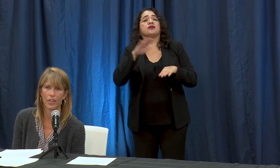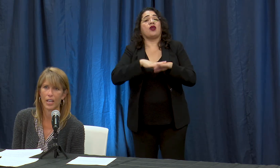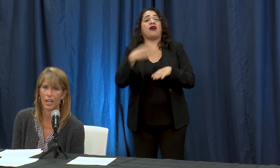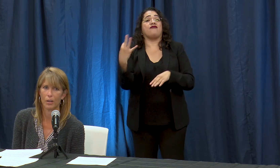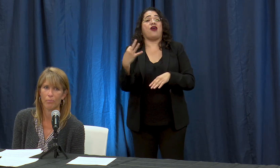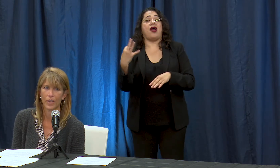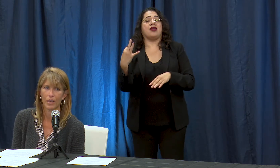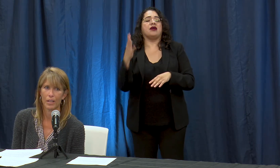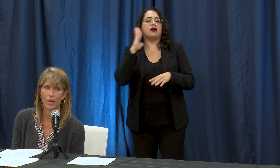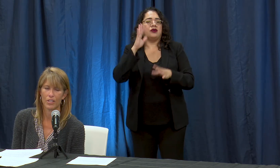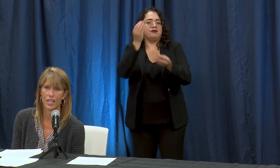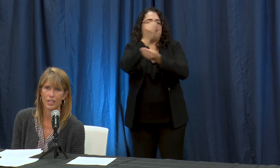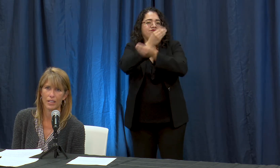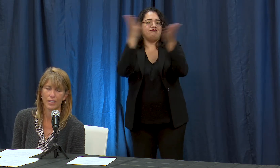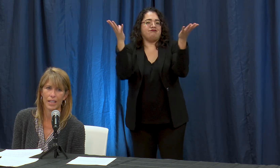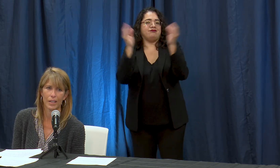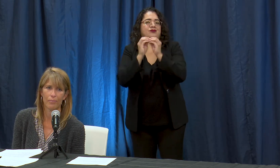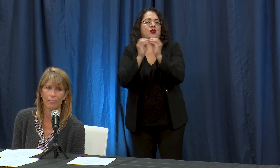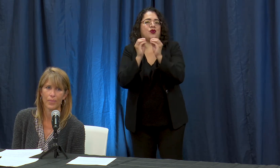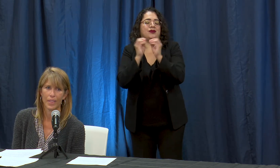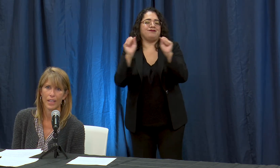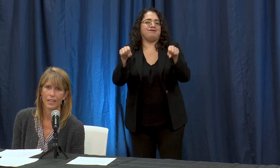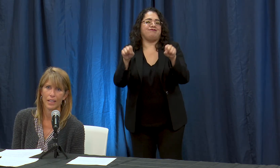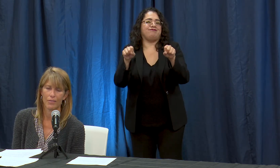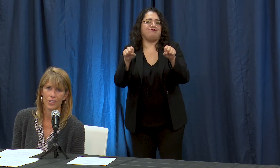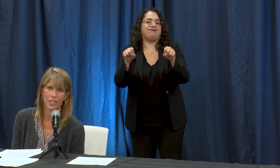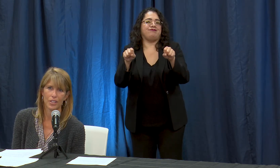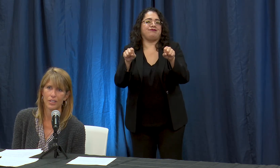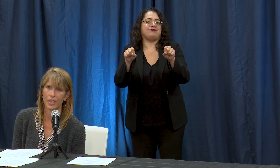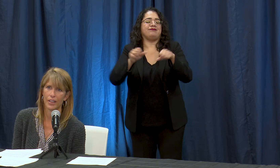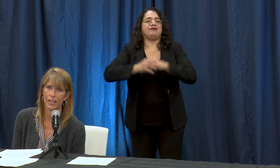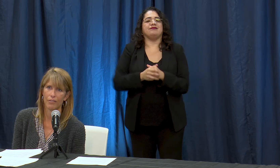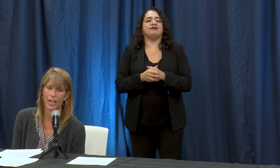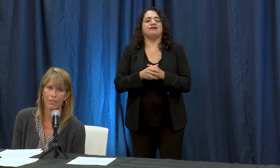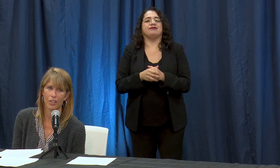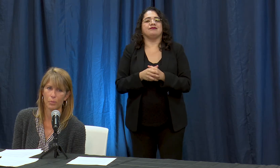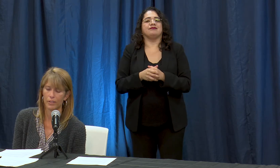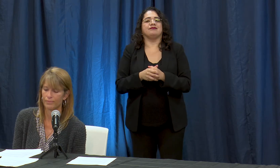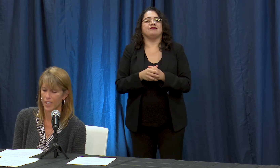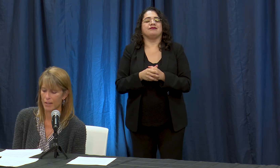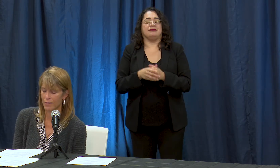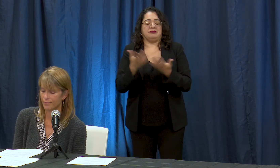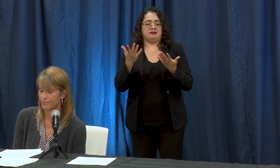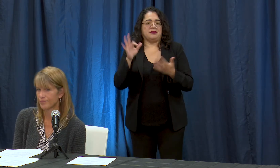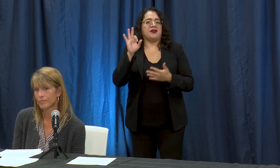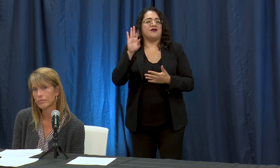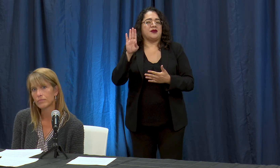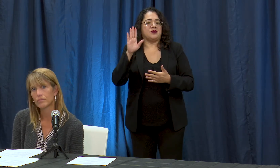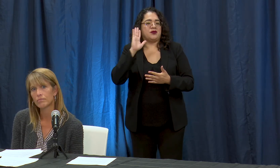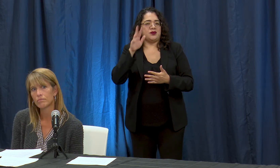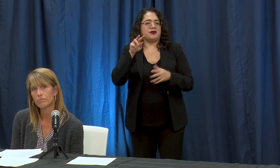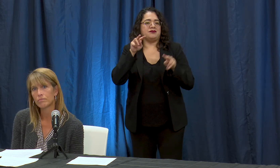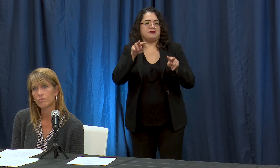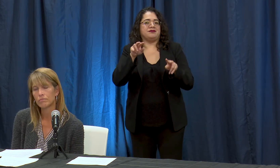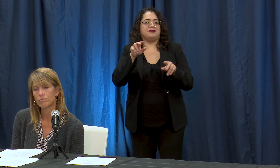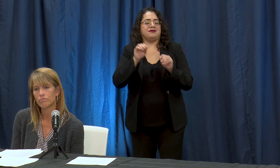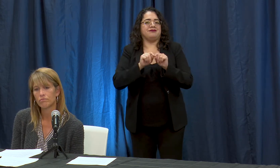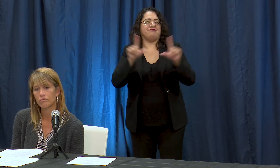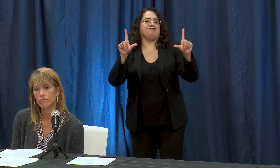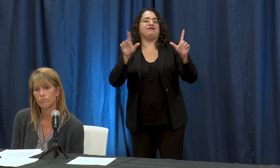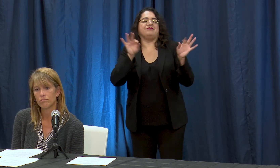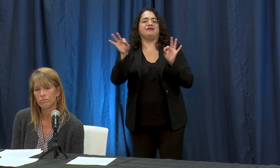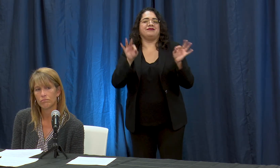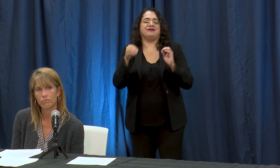data conversation at the Friday Facebook live. Thank you Kelly. All